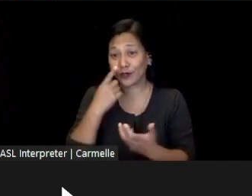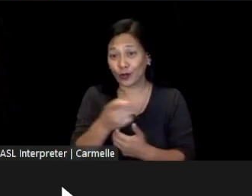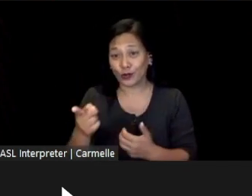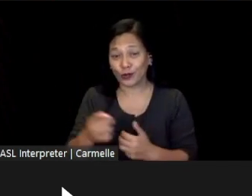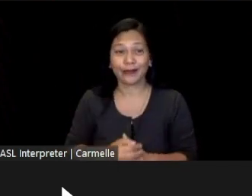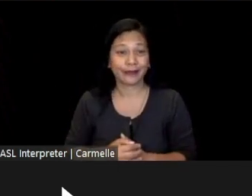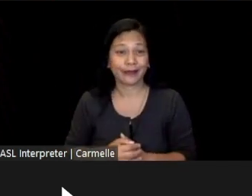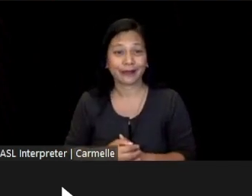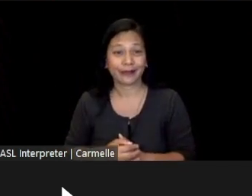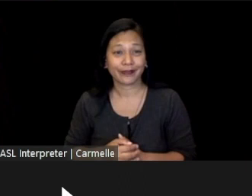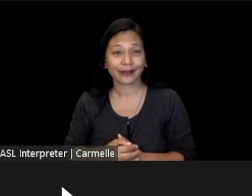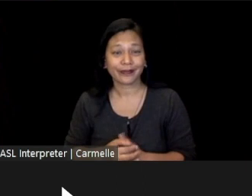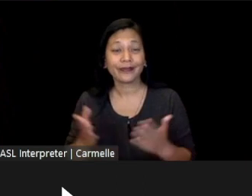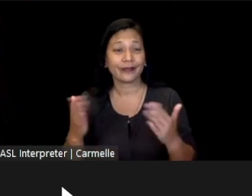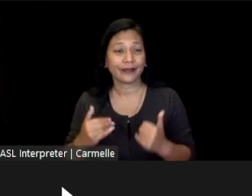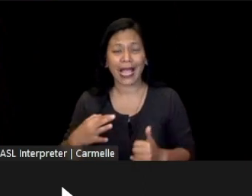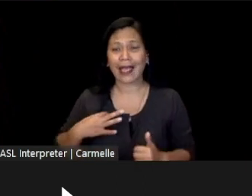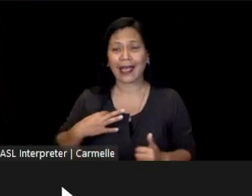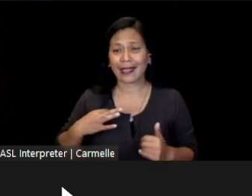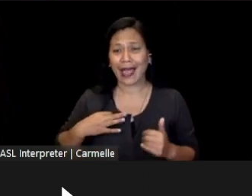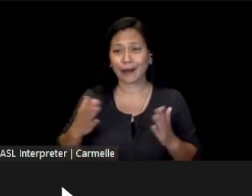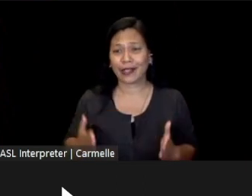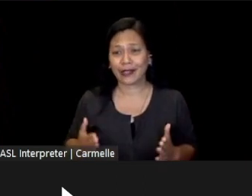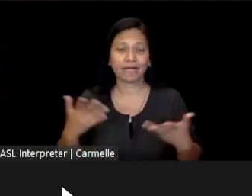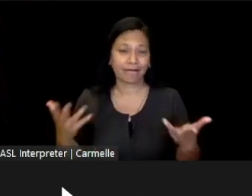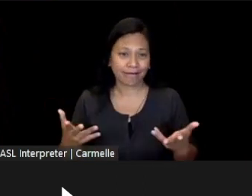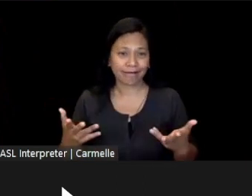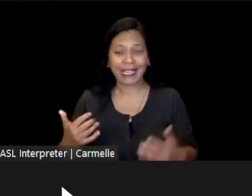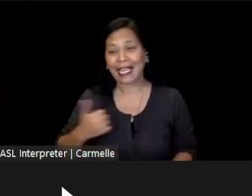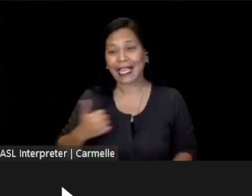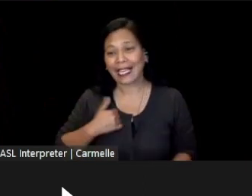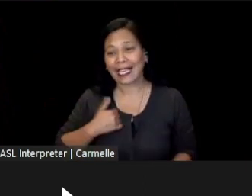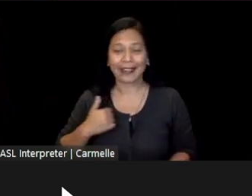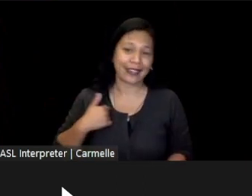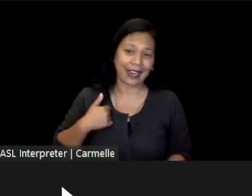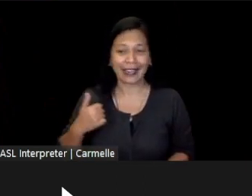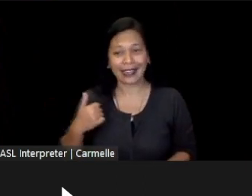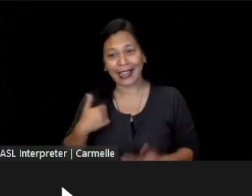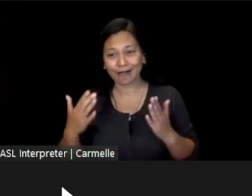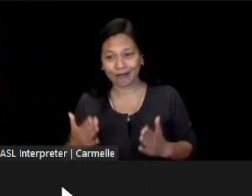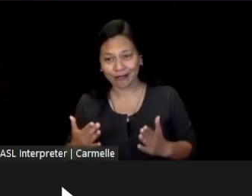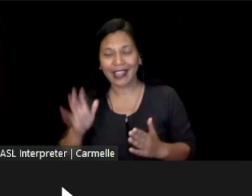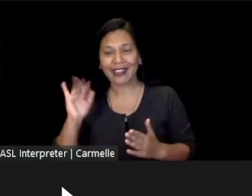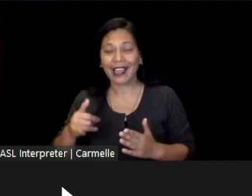Again, the applicant, no shock here. Canadian, Canadian, Canadian. We get money from the public purse.